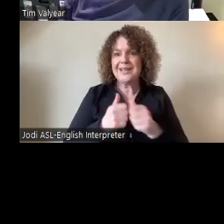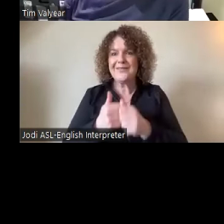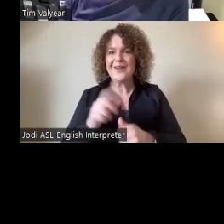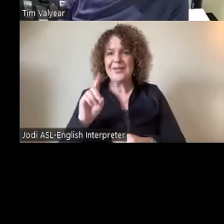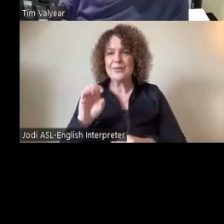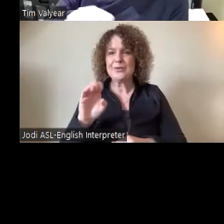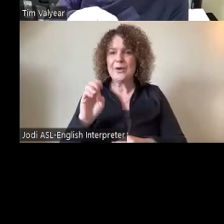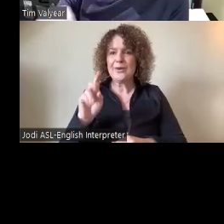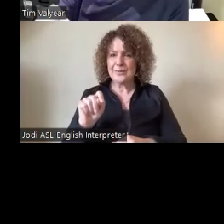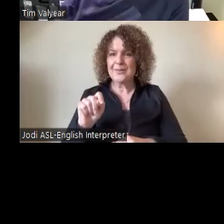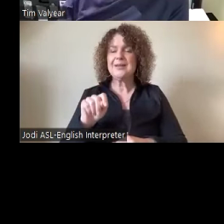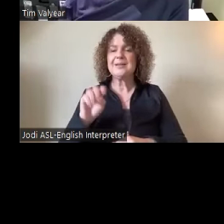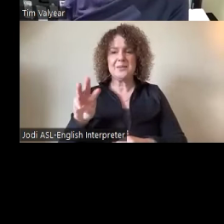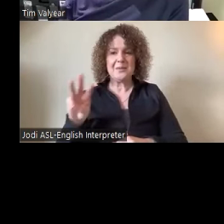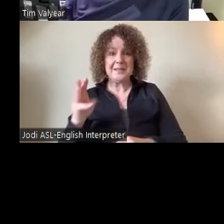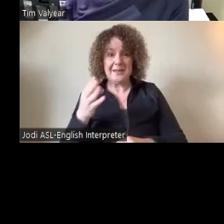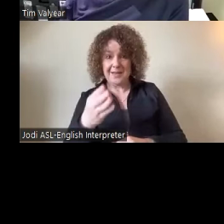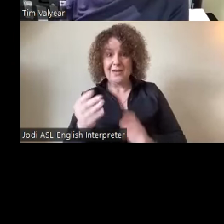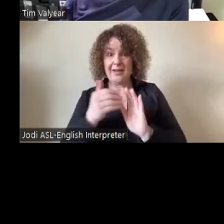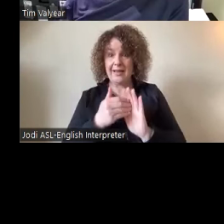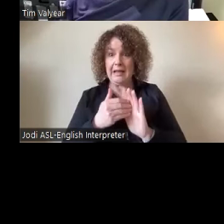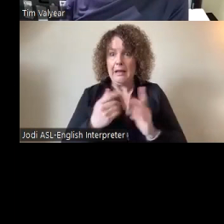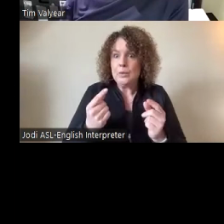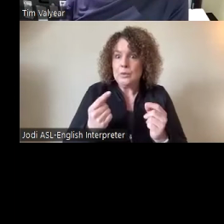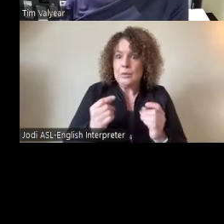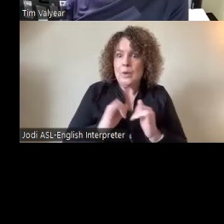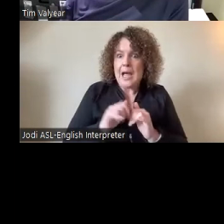If you get a positive rapid test, to again, follow that